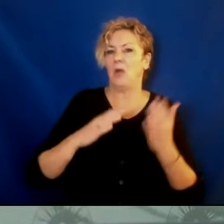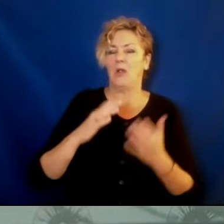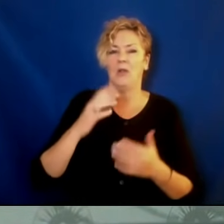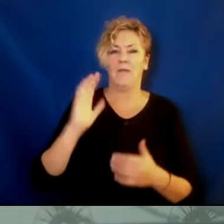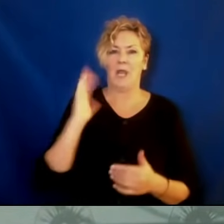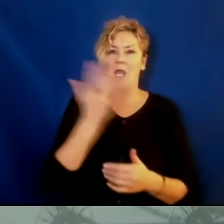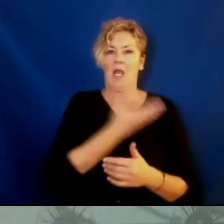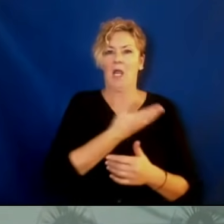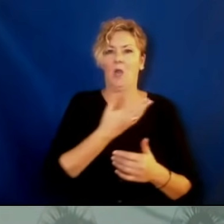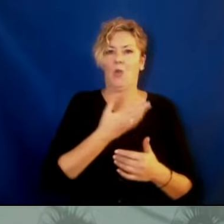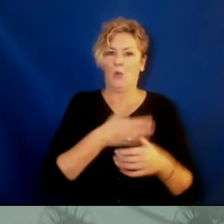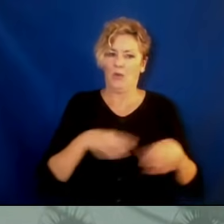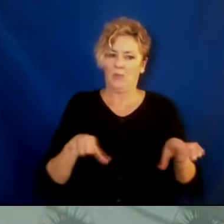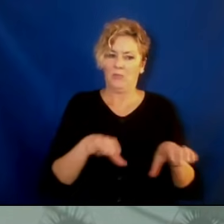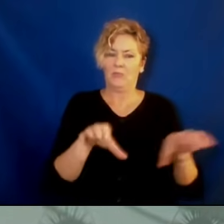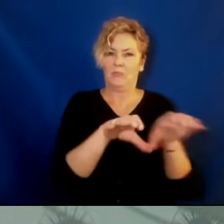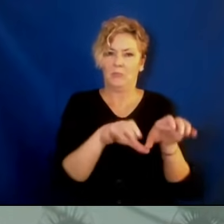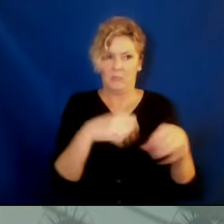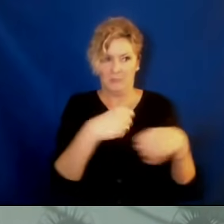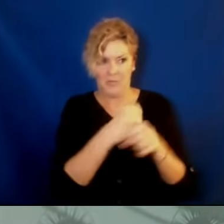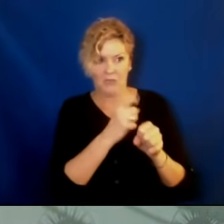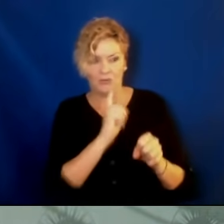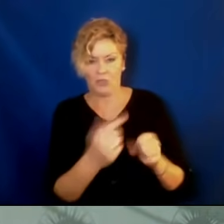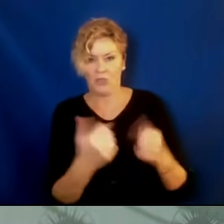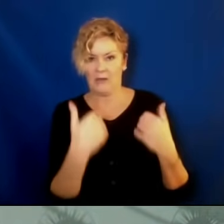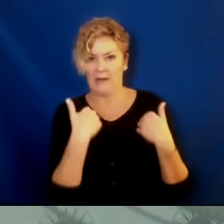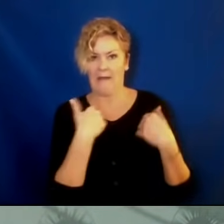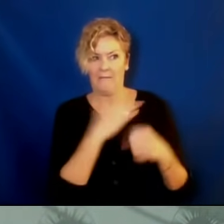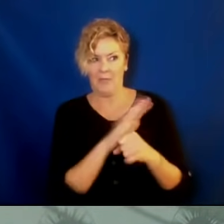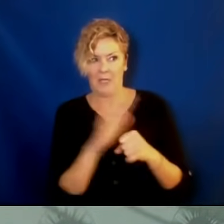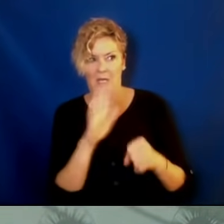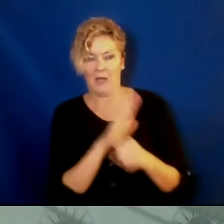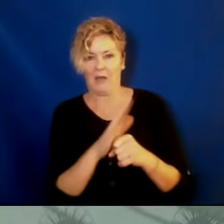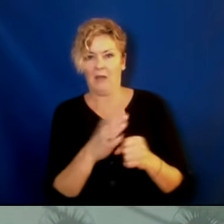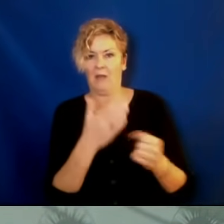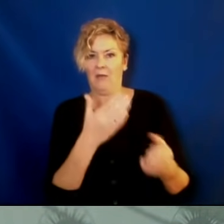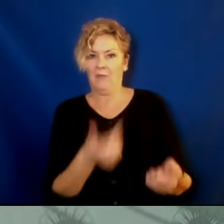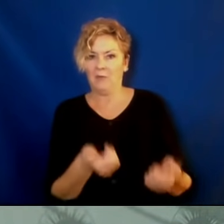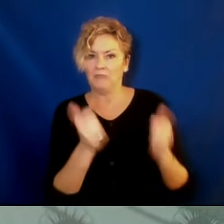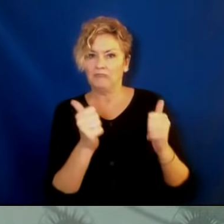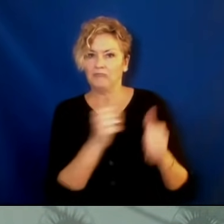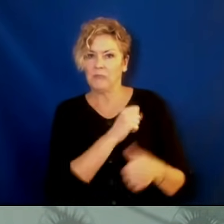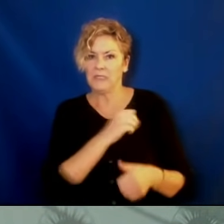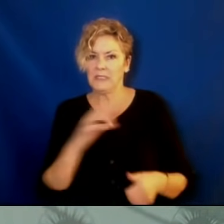tracers, as you know, between 5 and 600 people have been doing this work since the beginning